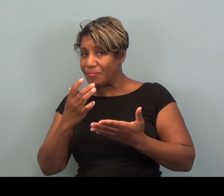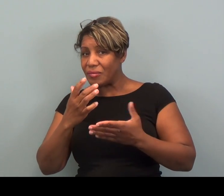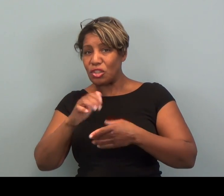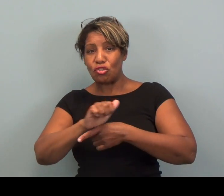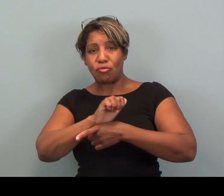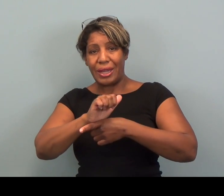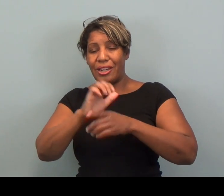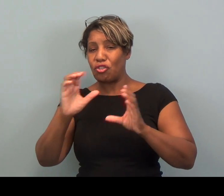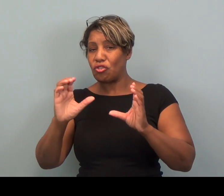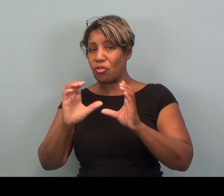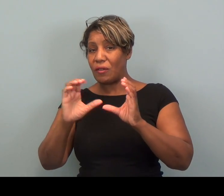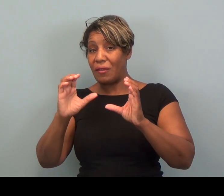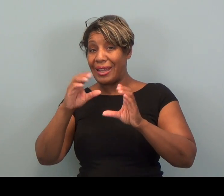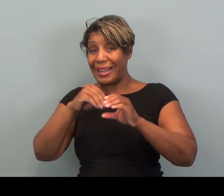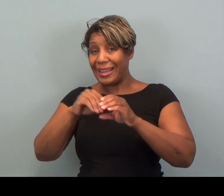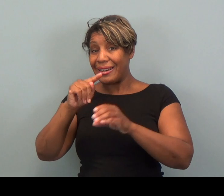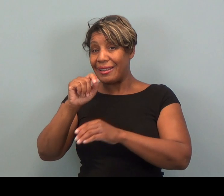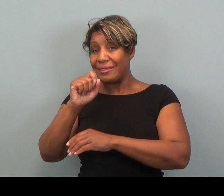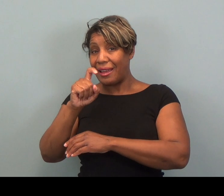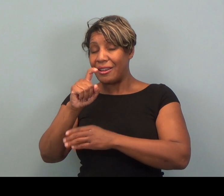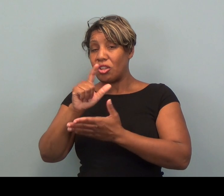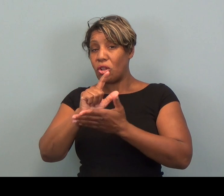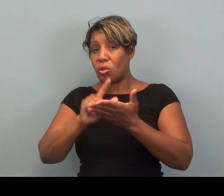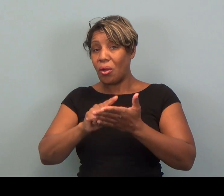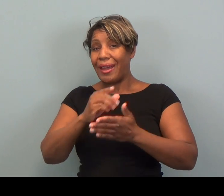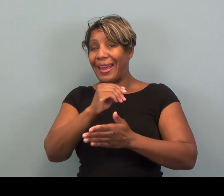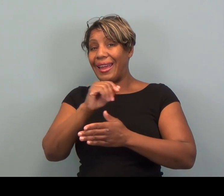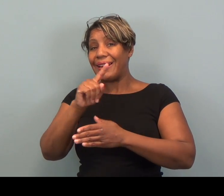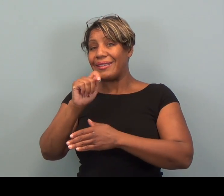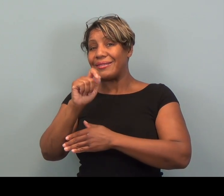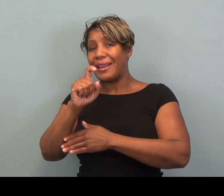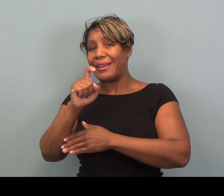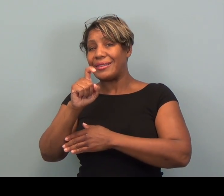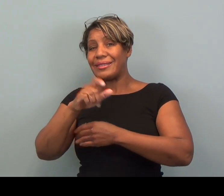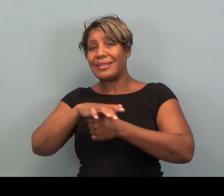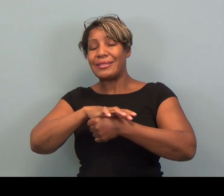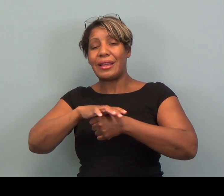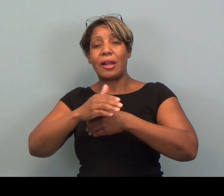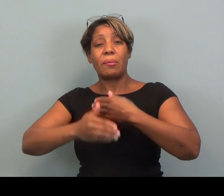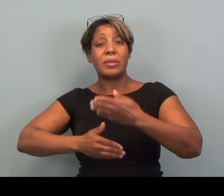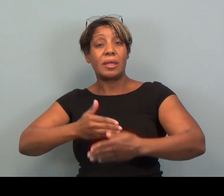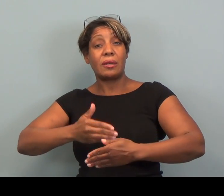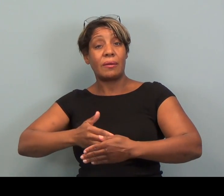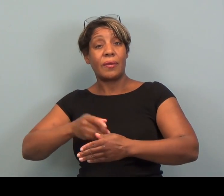is trained and certified in tax law and tax ID procedure.